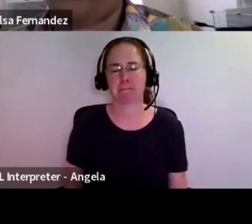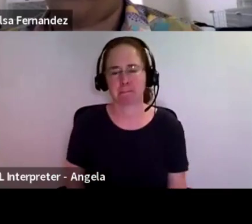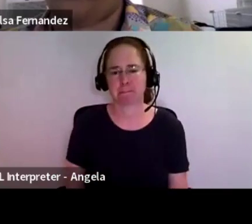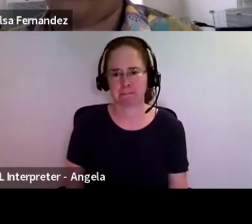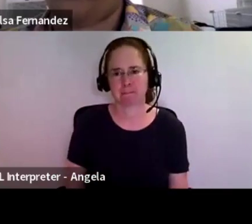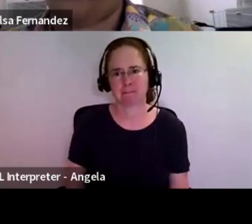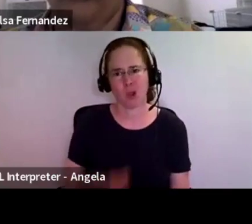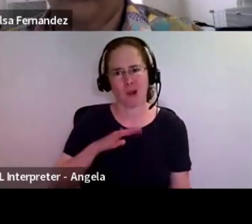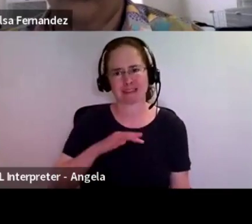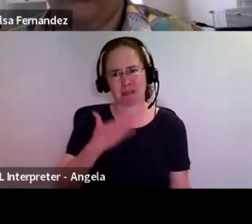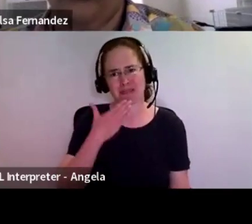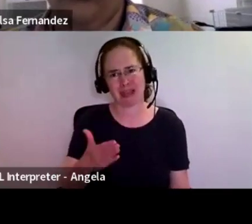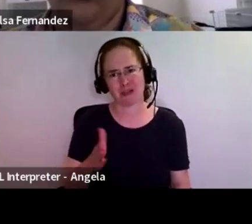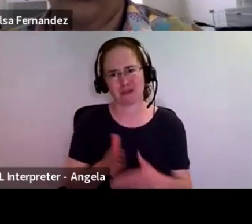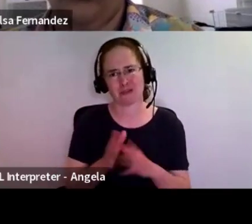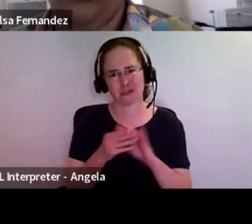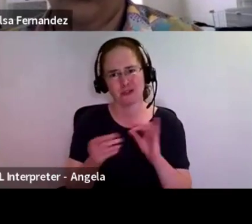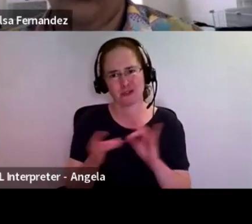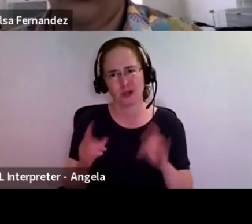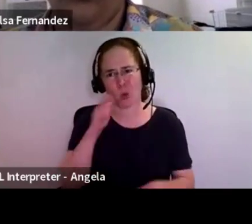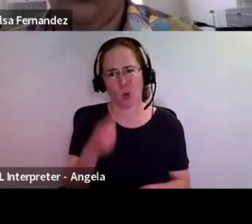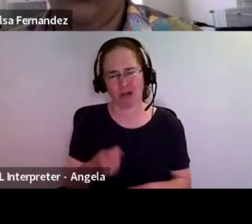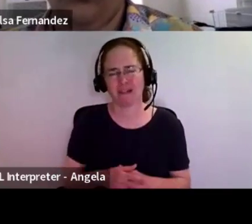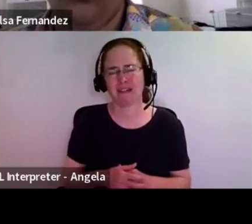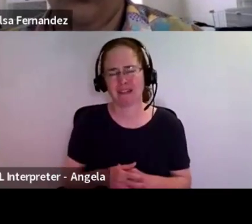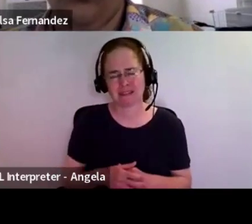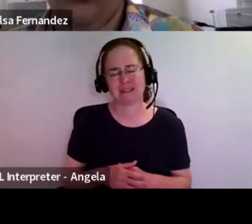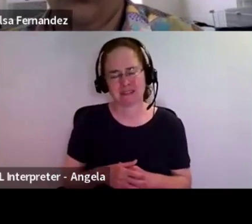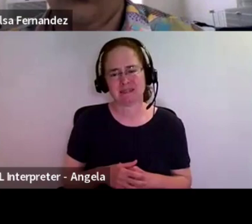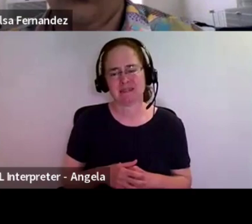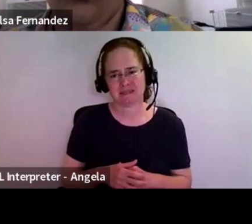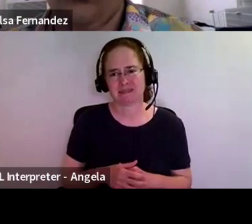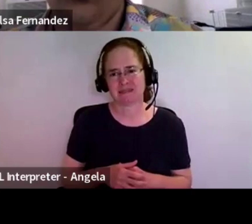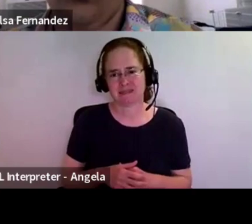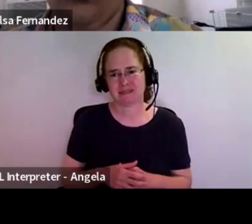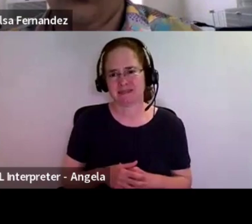Laura Bernas: That's awesome. Thank you for sharing that. Eric, so cool to hear these kind of, you know, events that just